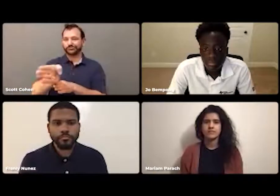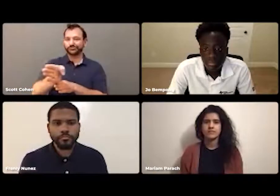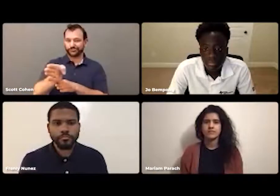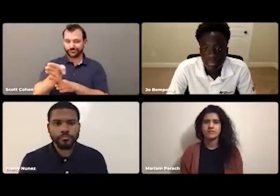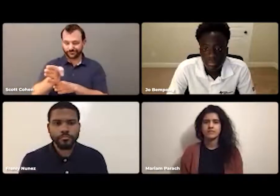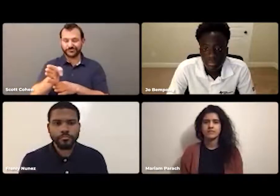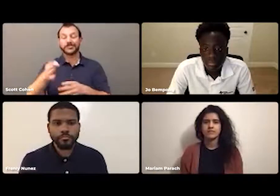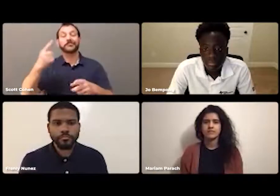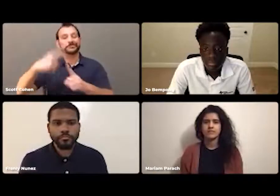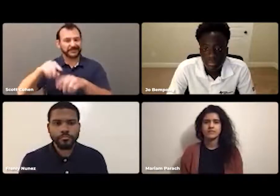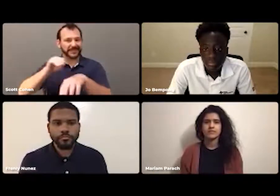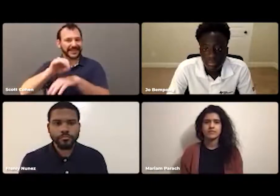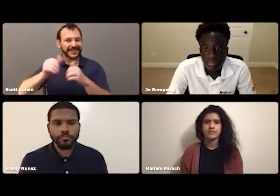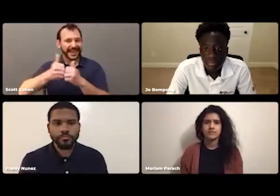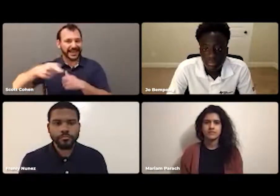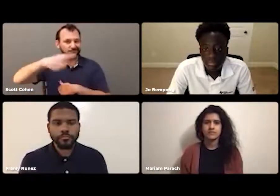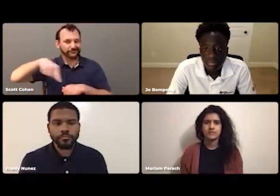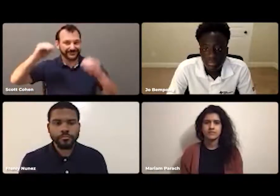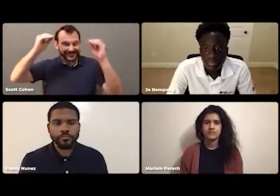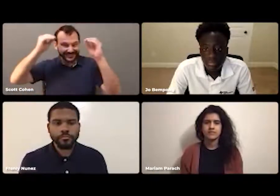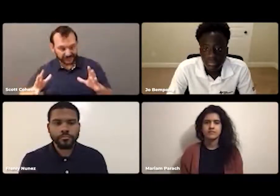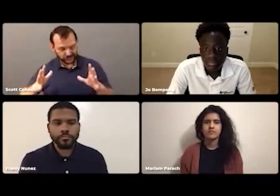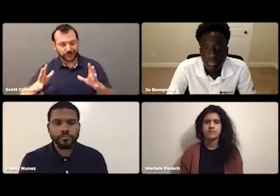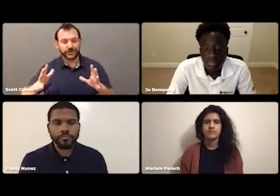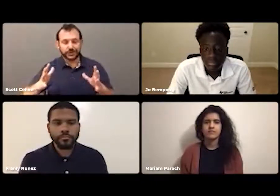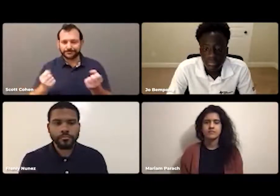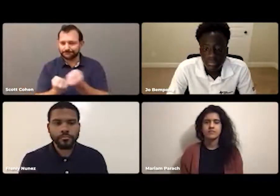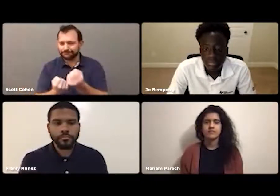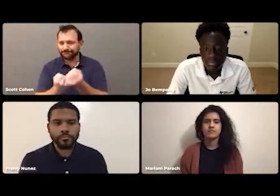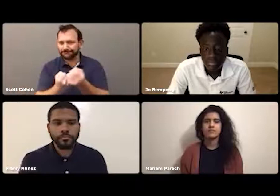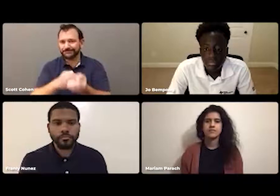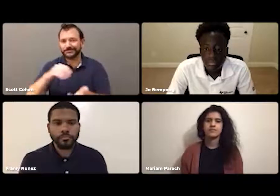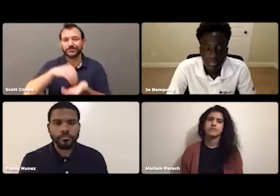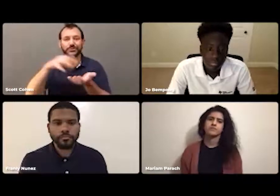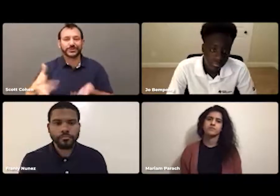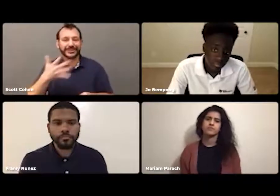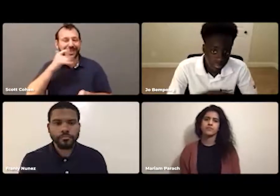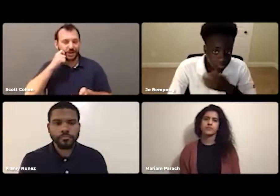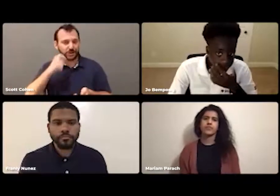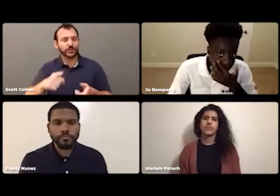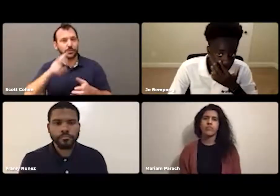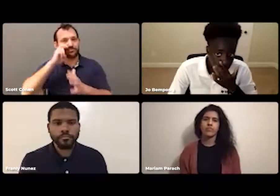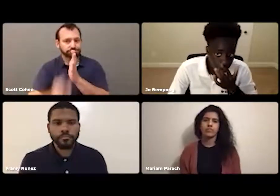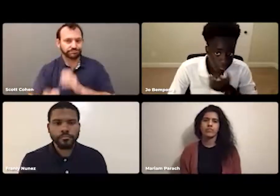We'll talk about your life experiences, how you became involved in STEM, whether you had